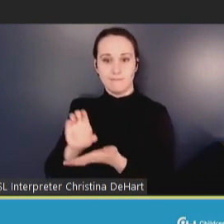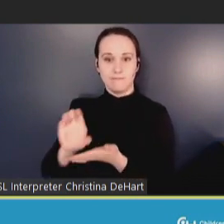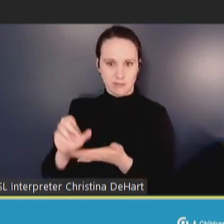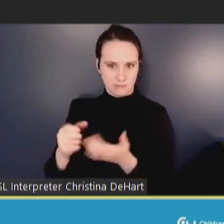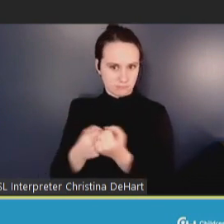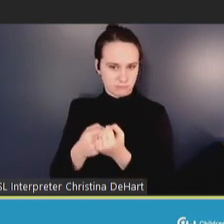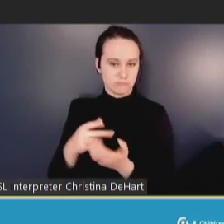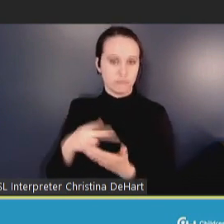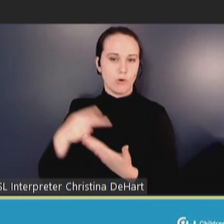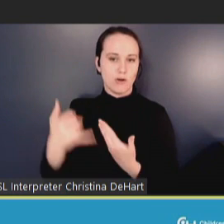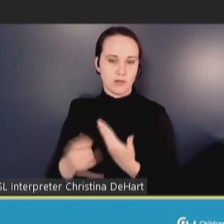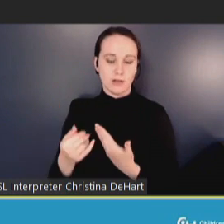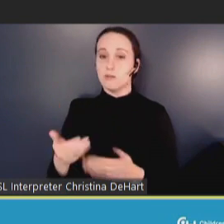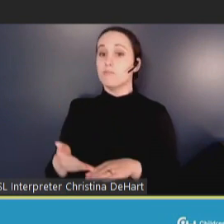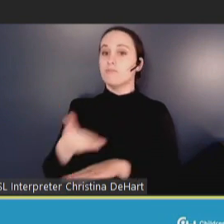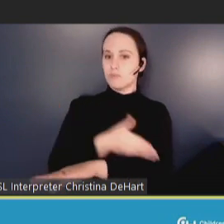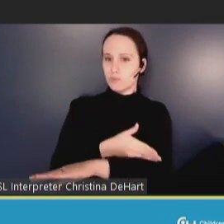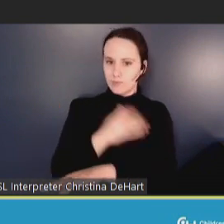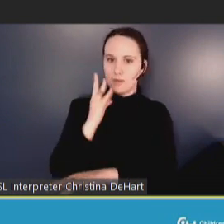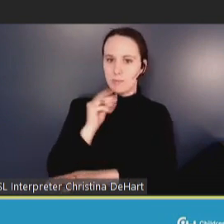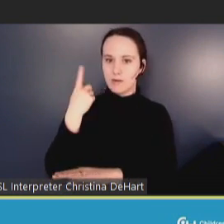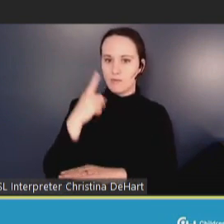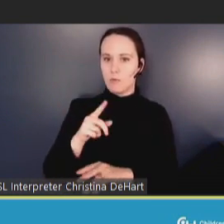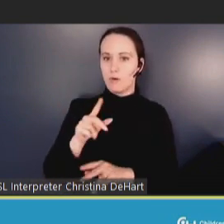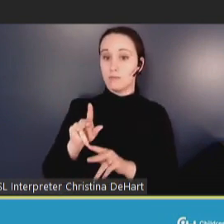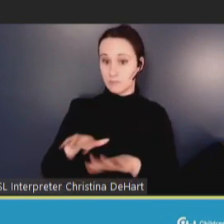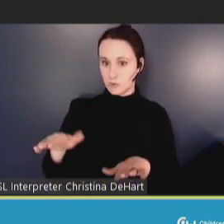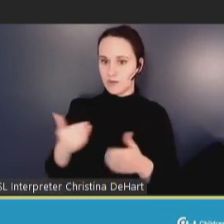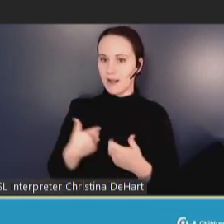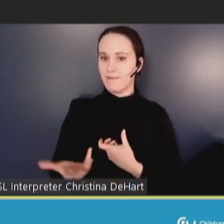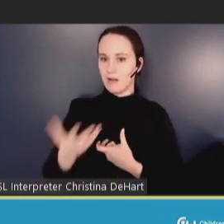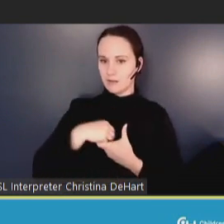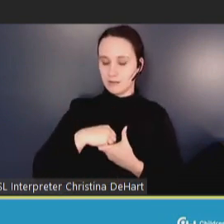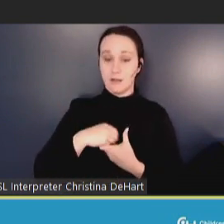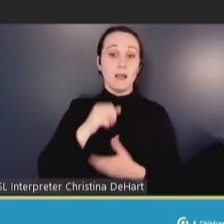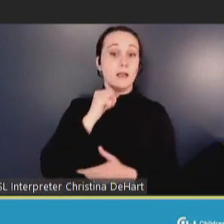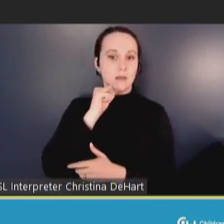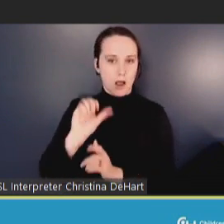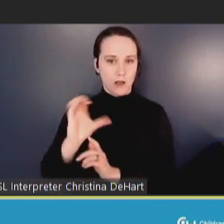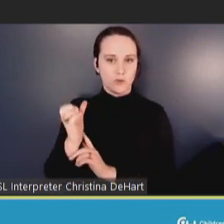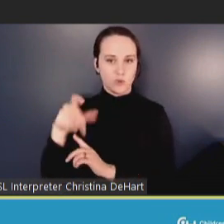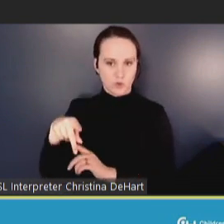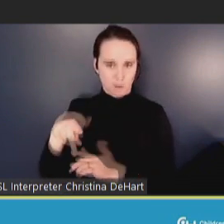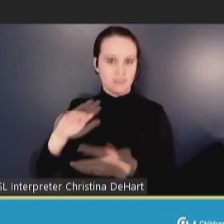with autism who are seen within our non-chop city health clinics. We're in the process of